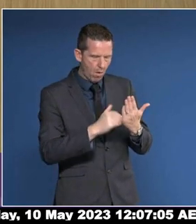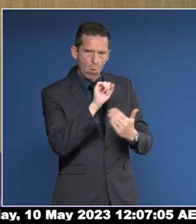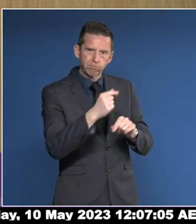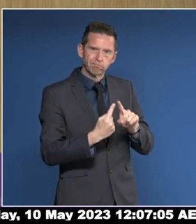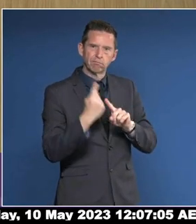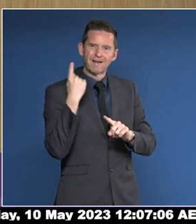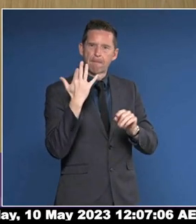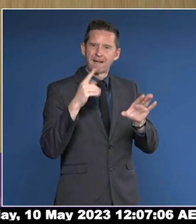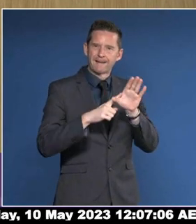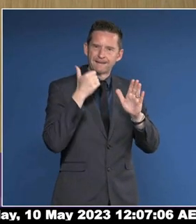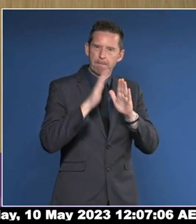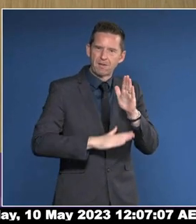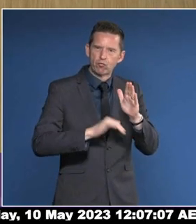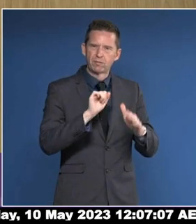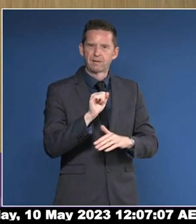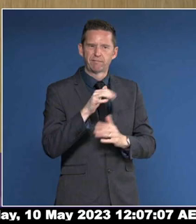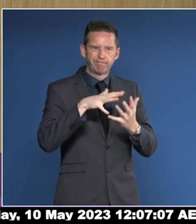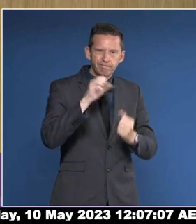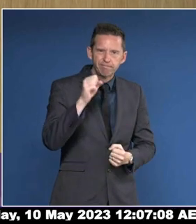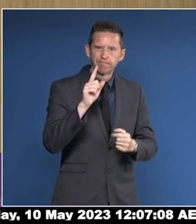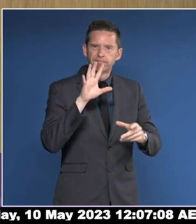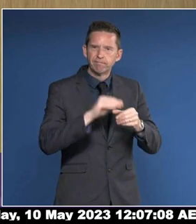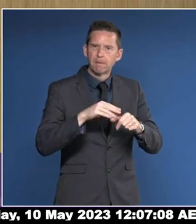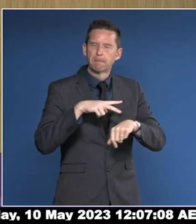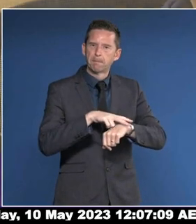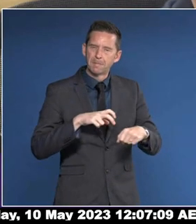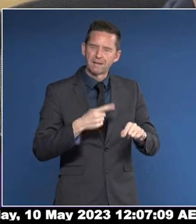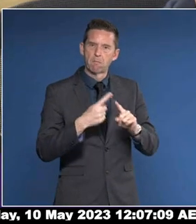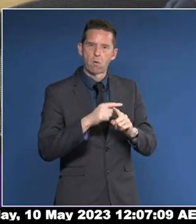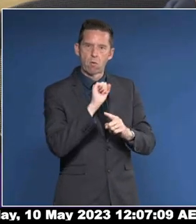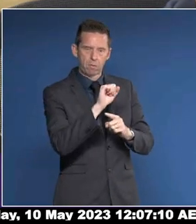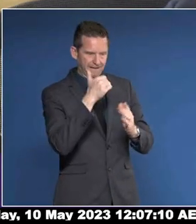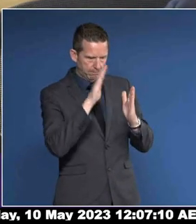police service and including particular experience in relation to child protection,